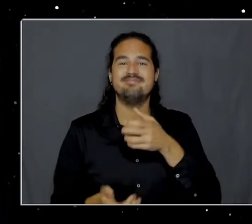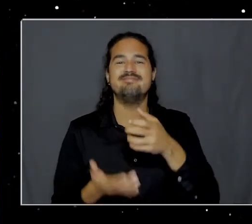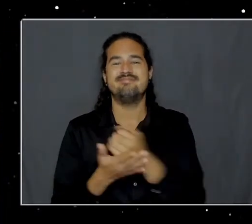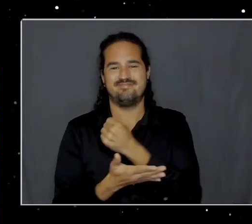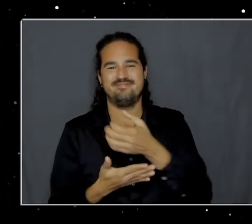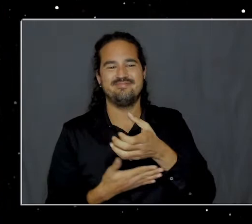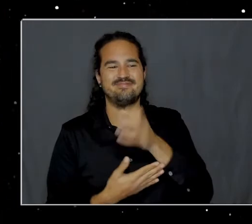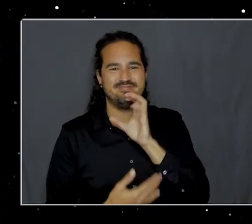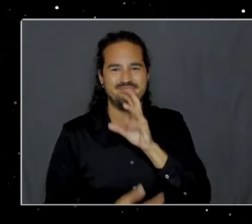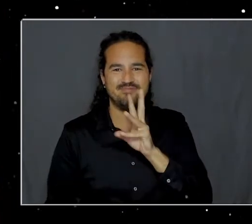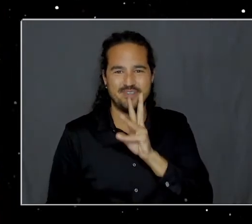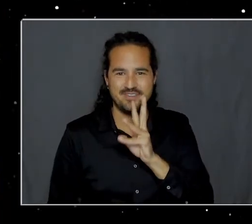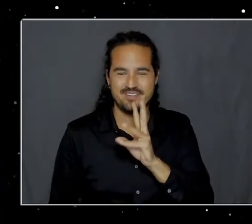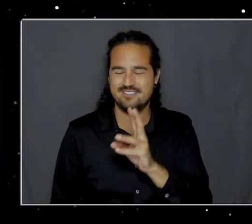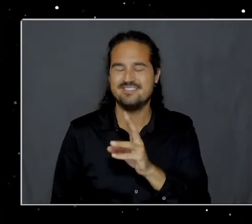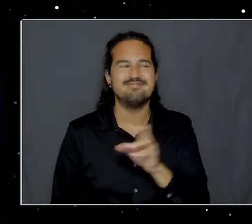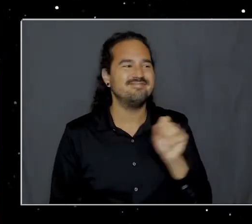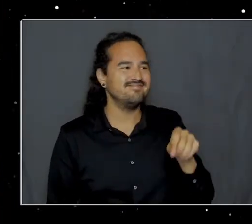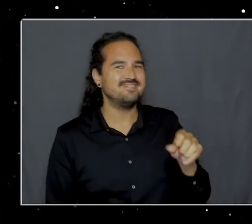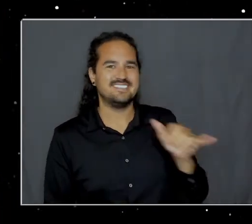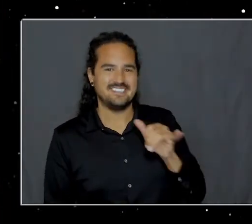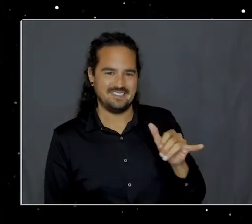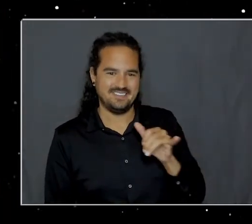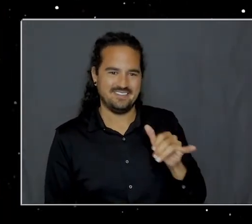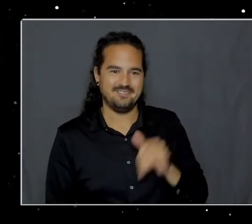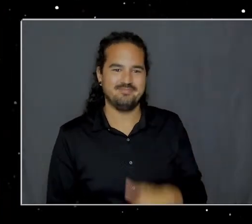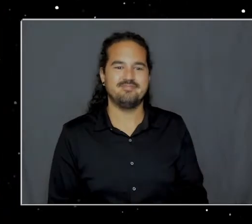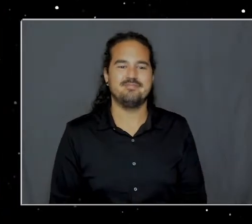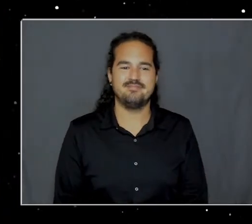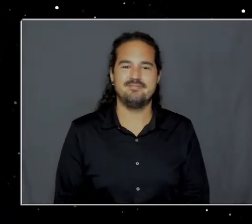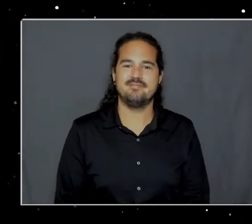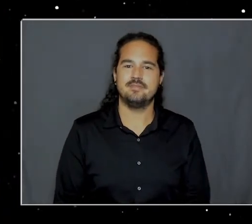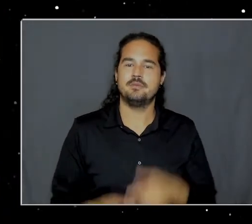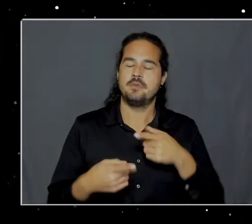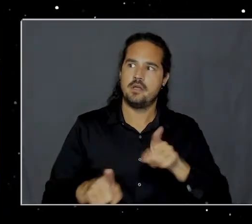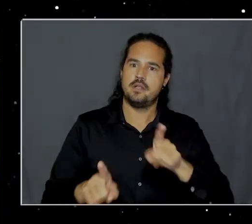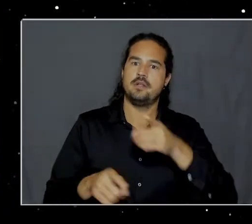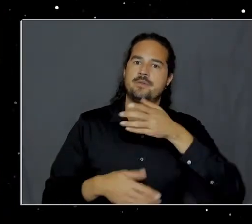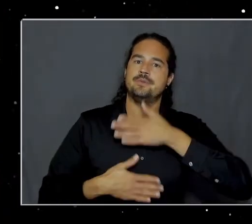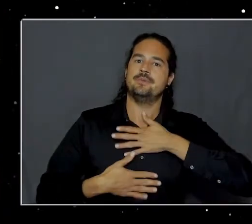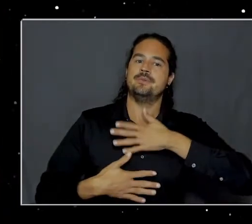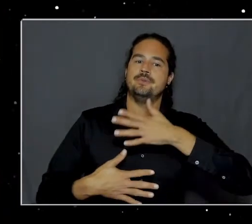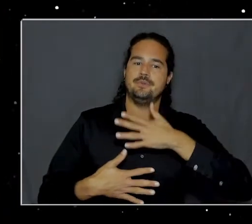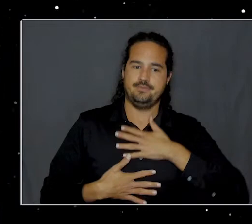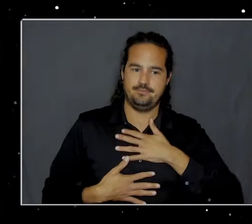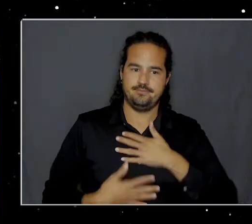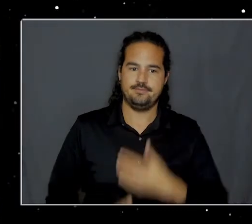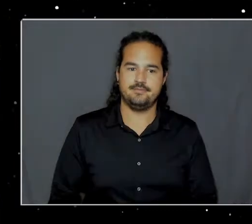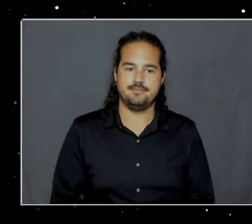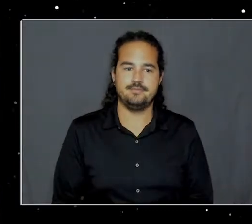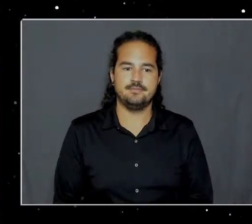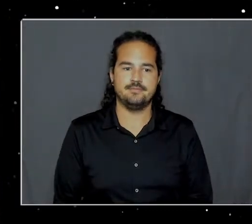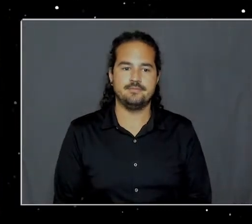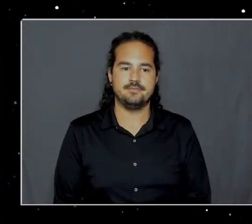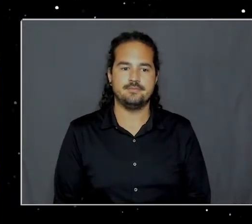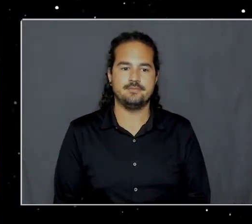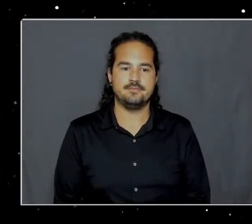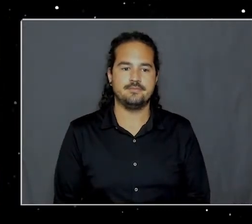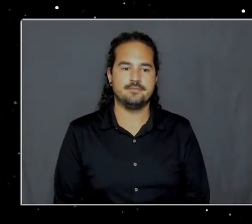EULA SCOTT BYNOE: YEAH, I AM. JEANNIE YANDEL: WHILE WE TAKE OUR DEEP BREATHS. YEAH.